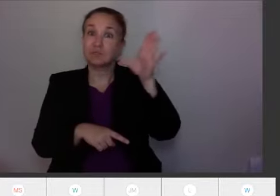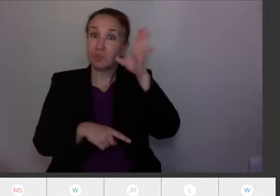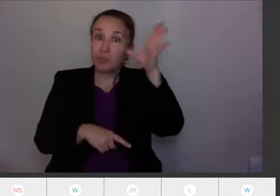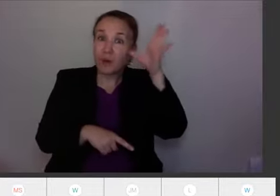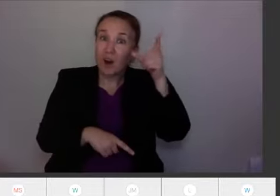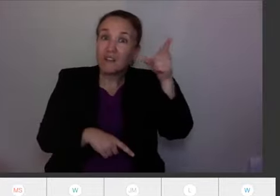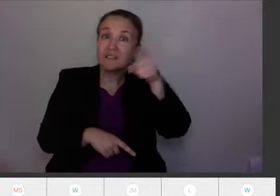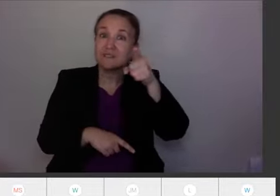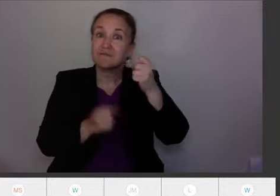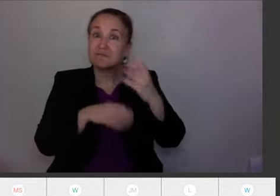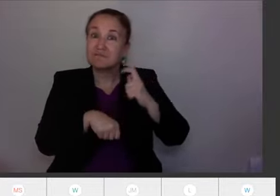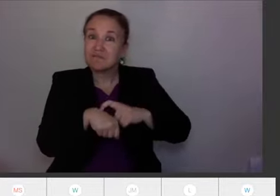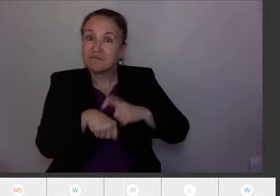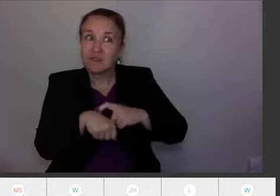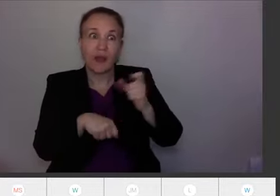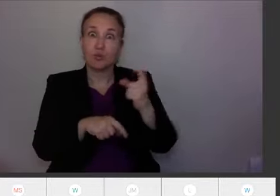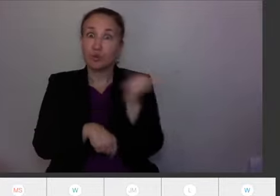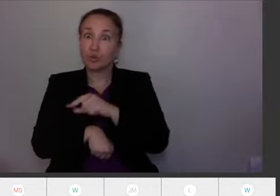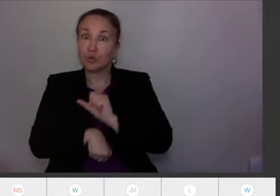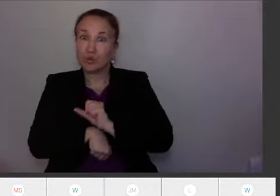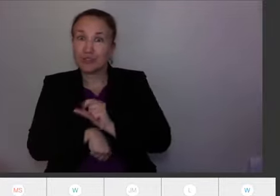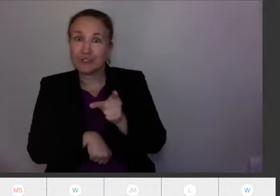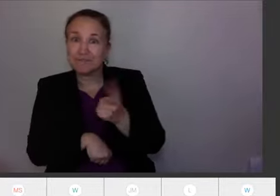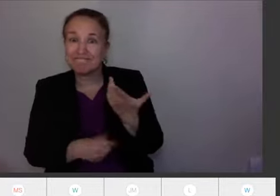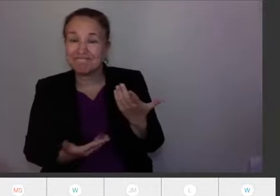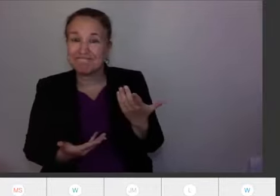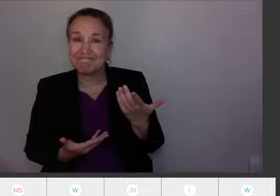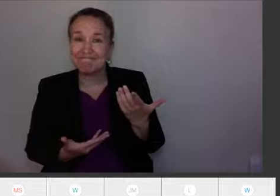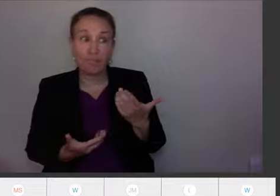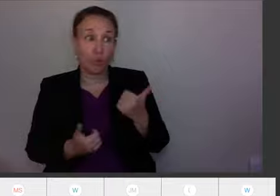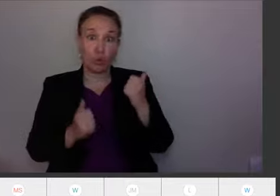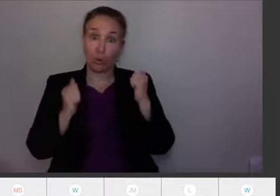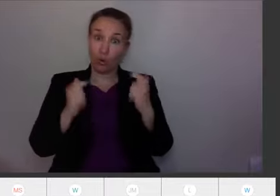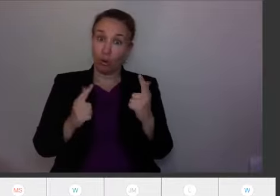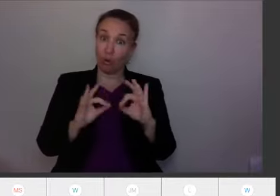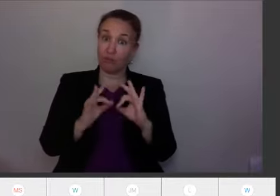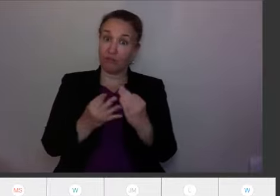cases need to be able to go to work not every family has good internet